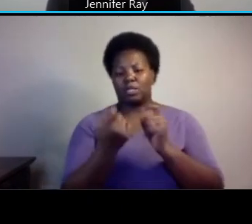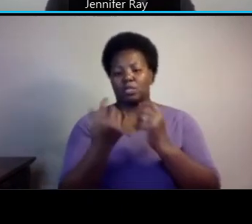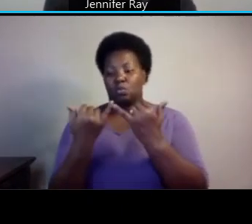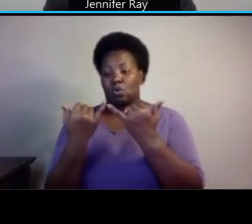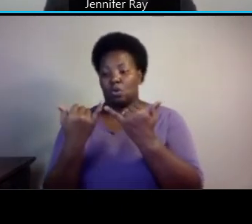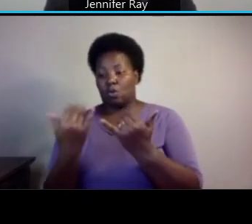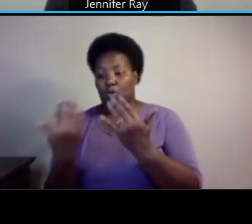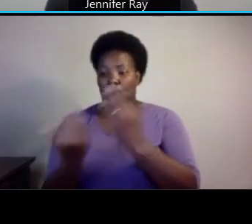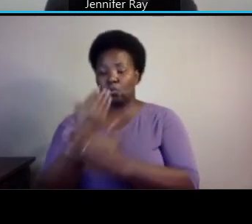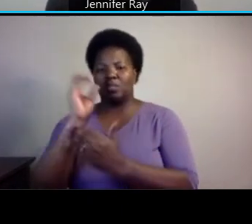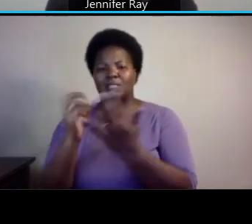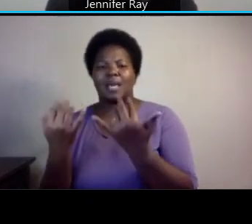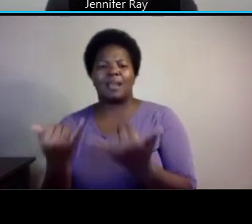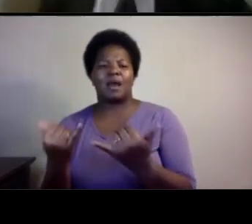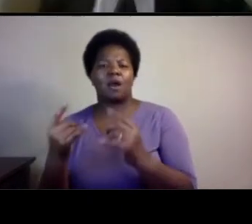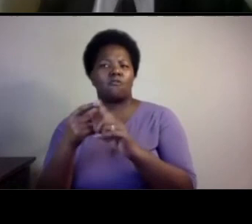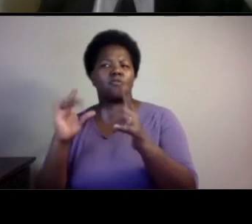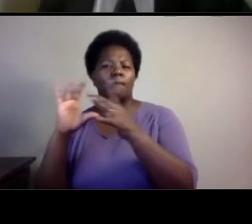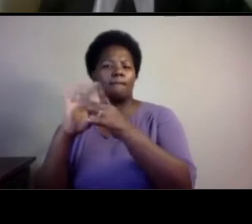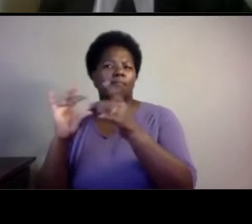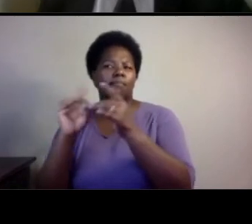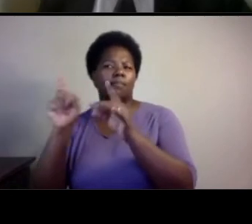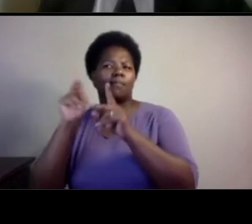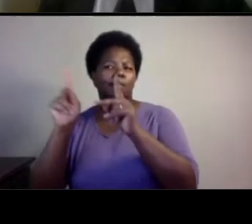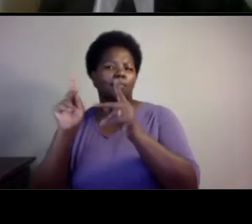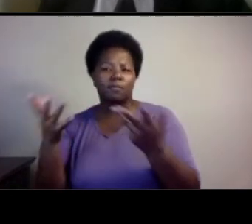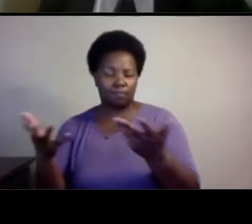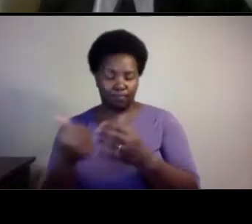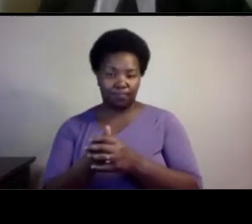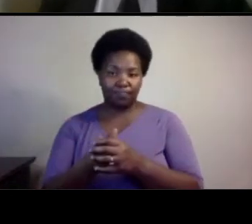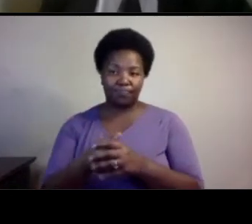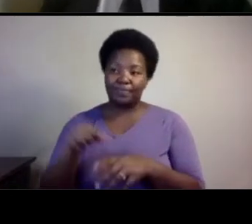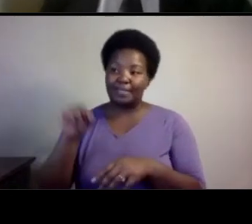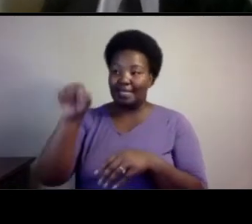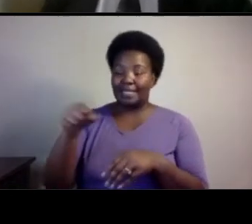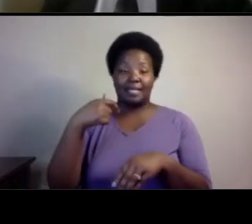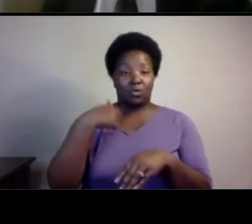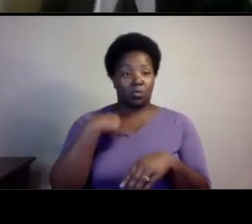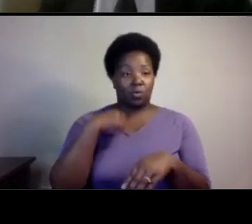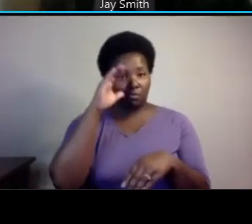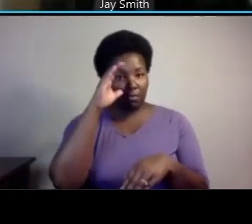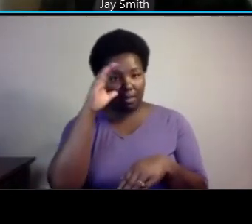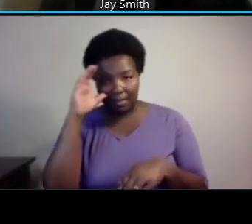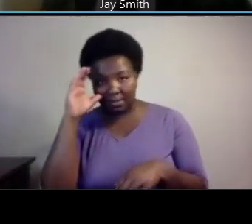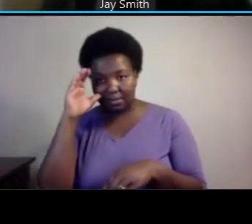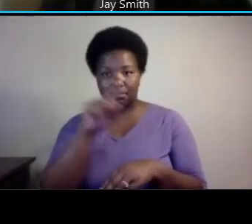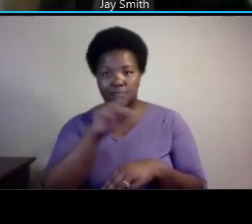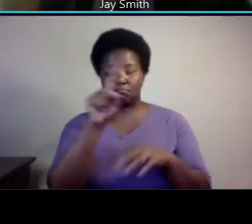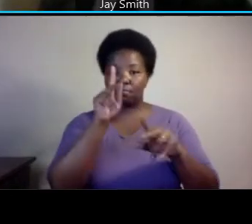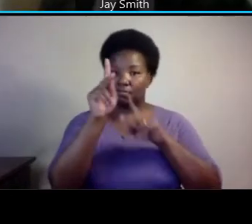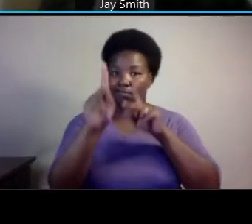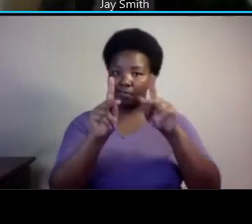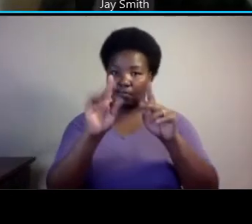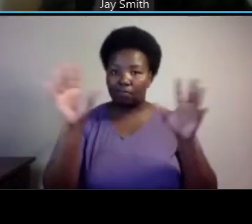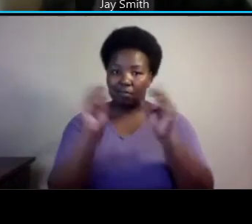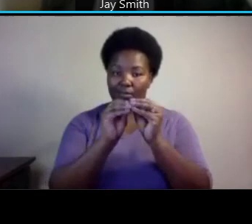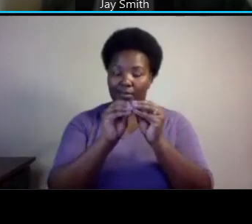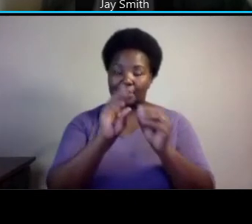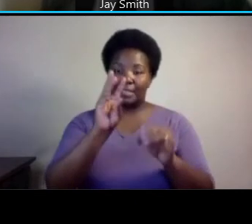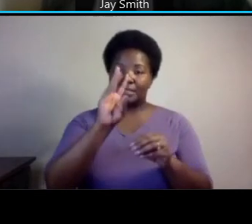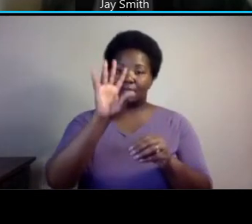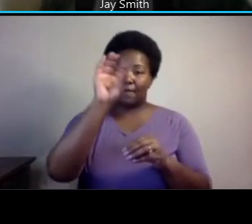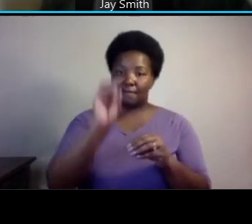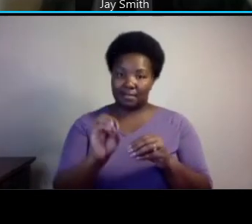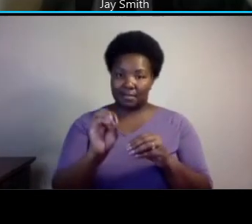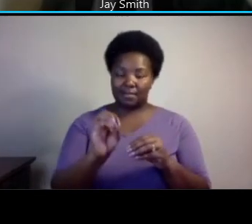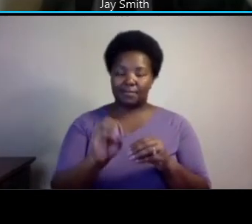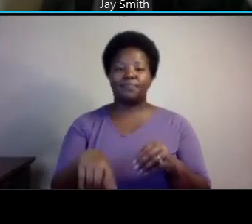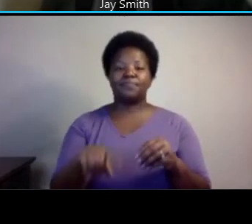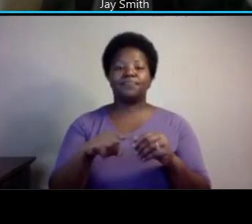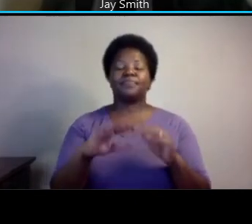yes uh yeah we we listened to the comments we got at the 65 percent milestone level of design again